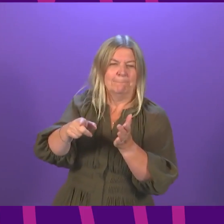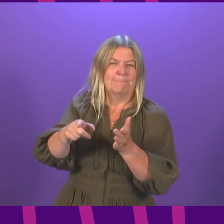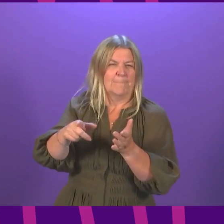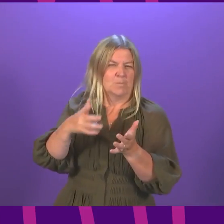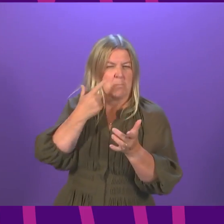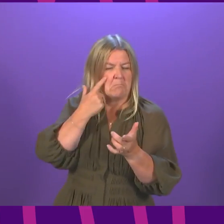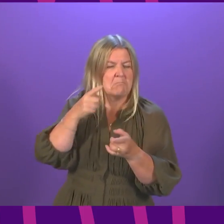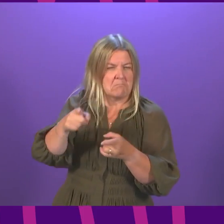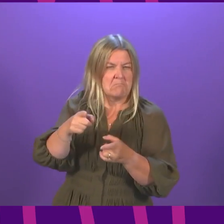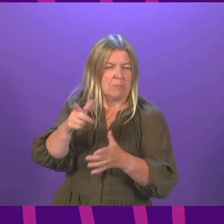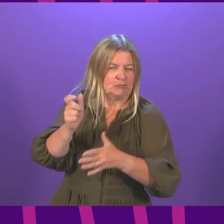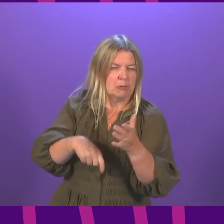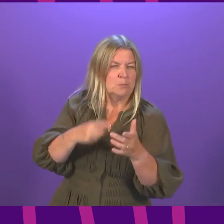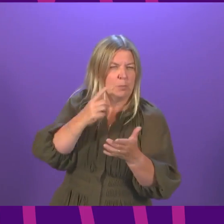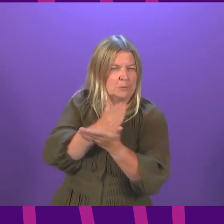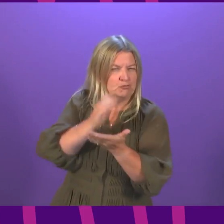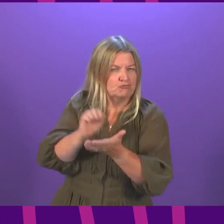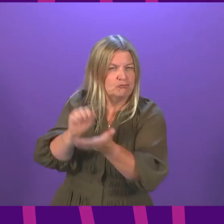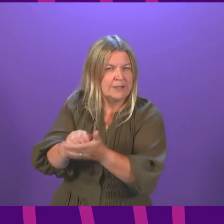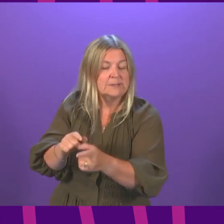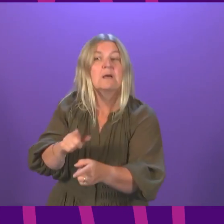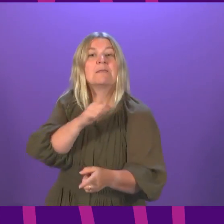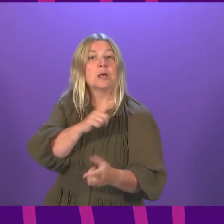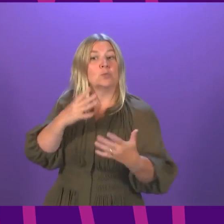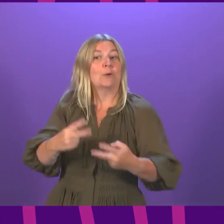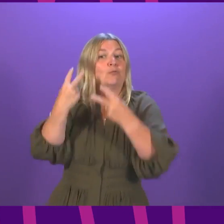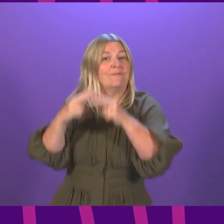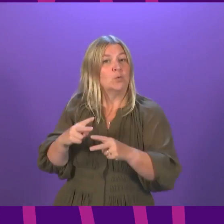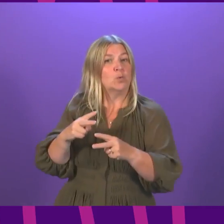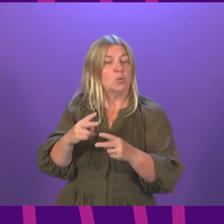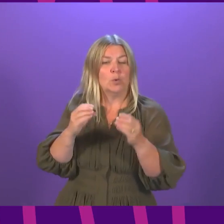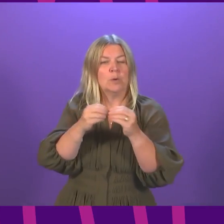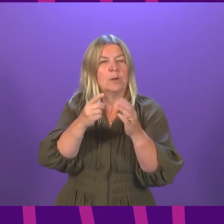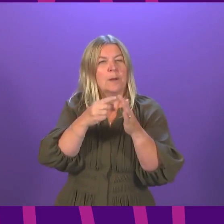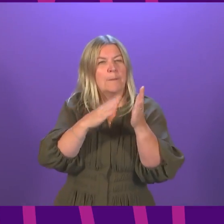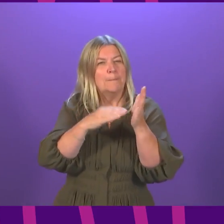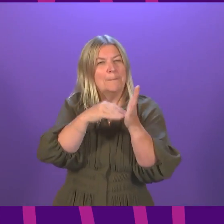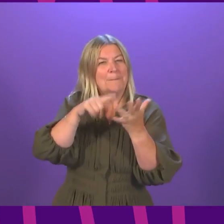review on the use of benzos, so that we can take all necessary action to address it. I